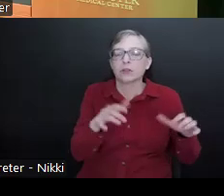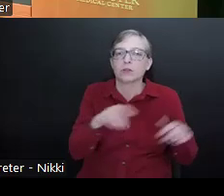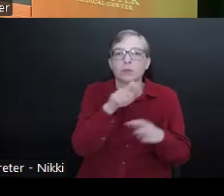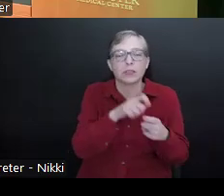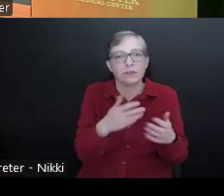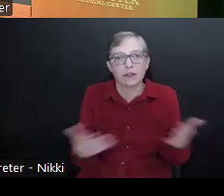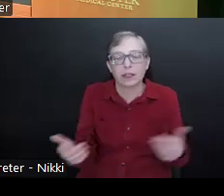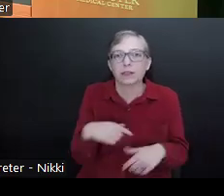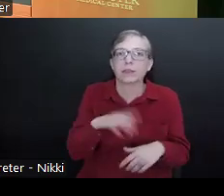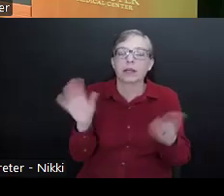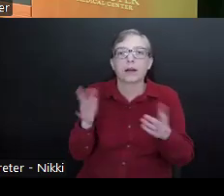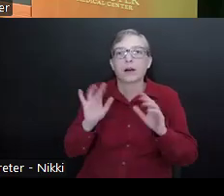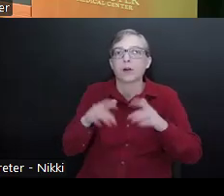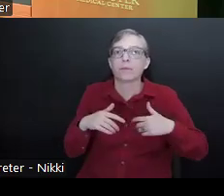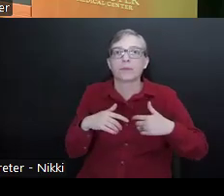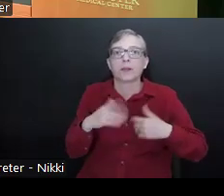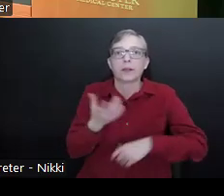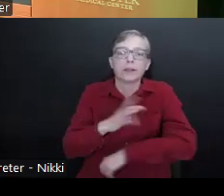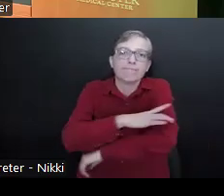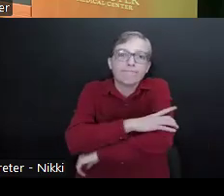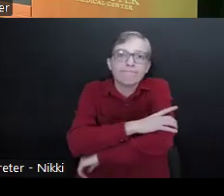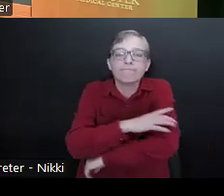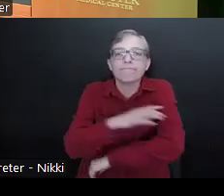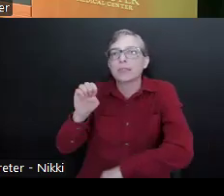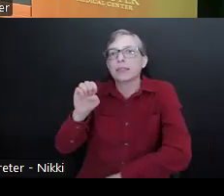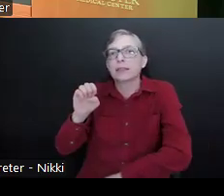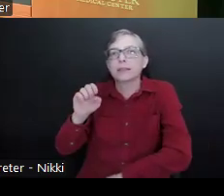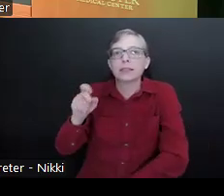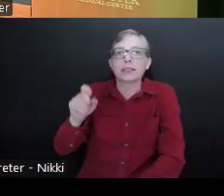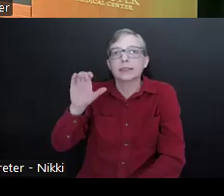like do this and that and like come in for like two or three different visits uh and those folks